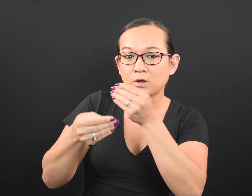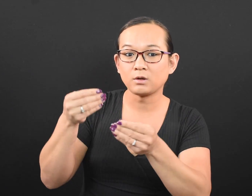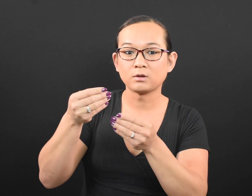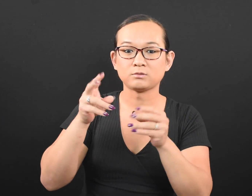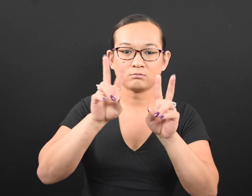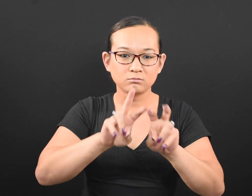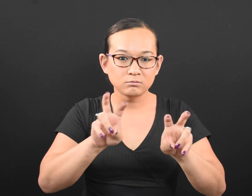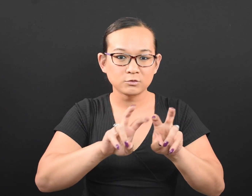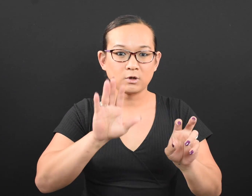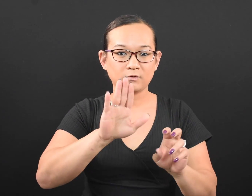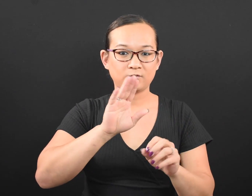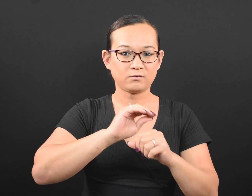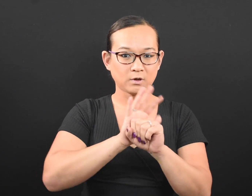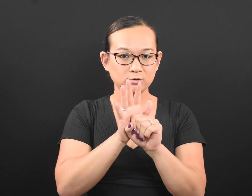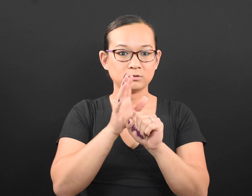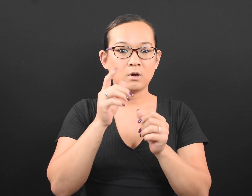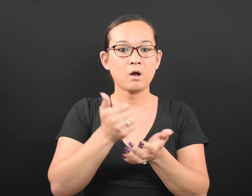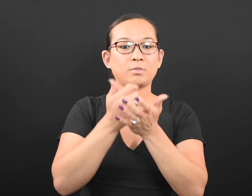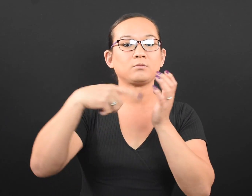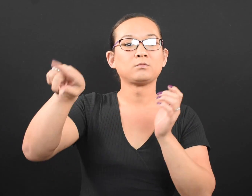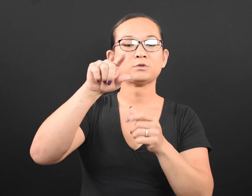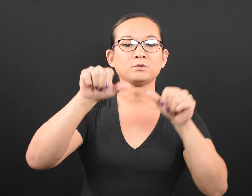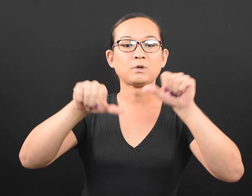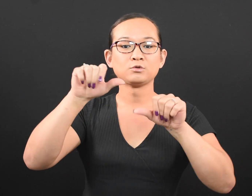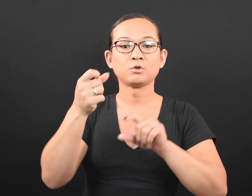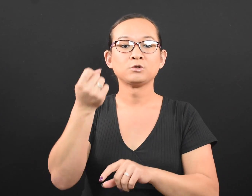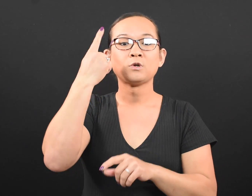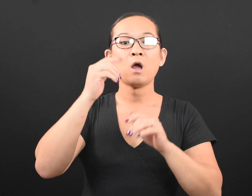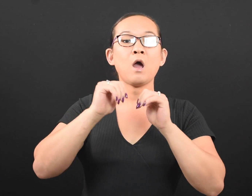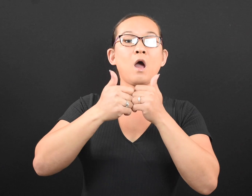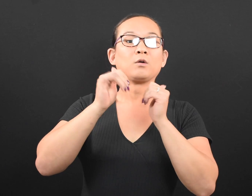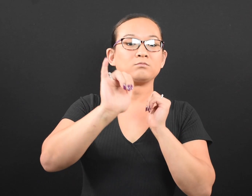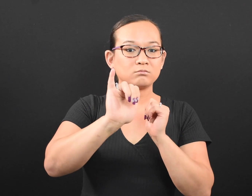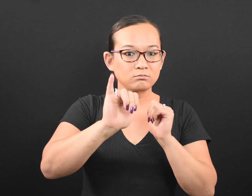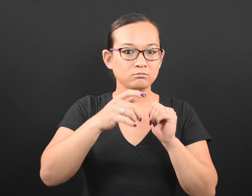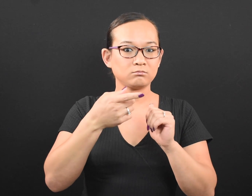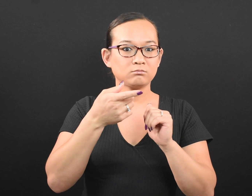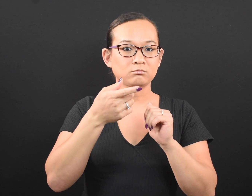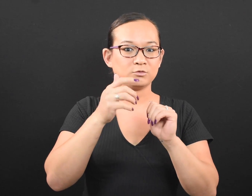including genetic analyses of the virus, are helping scientists understand how changes to